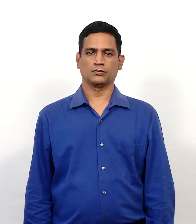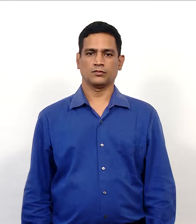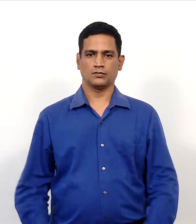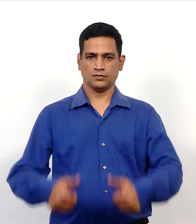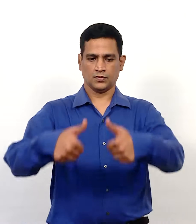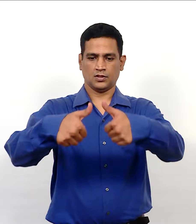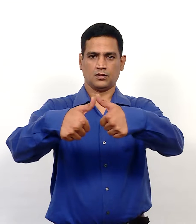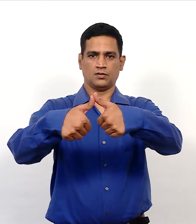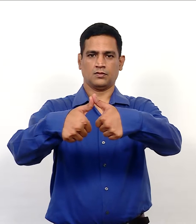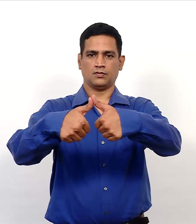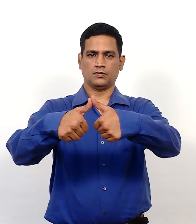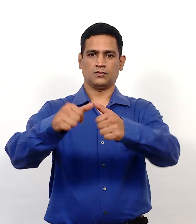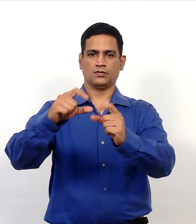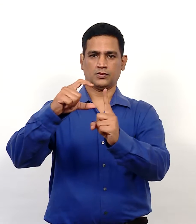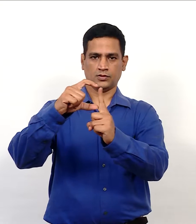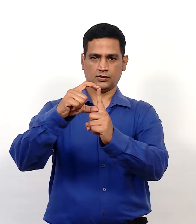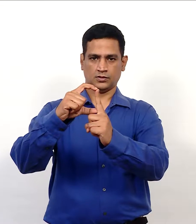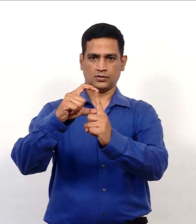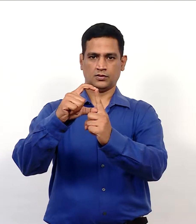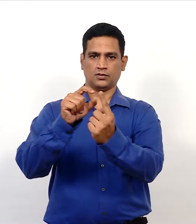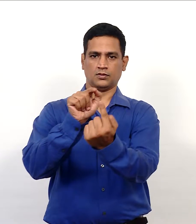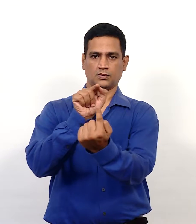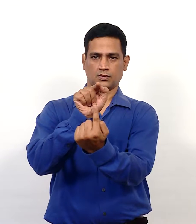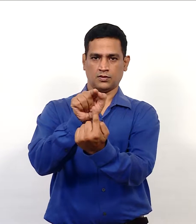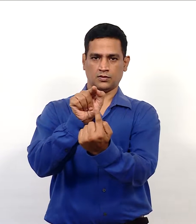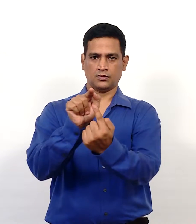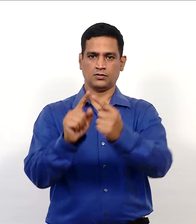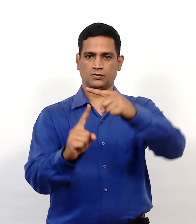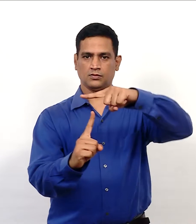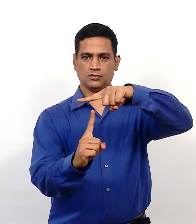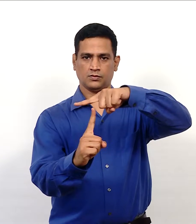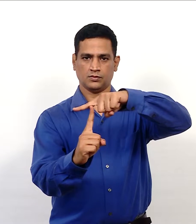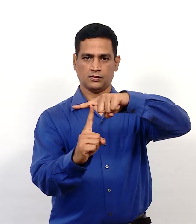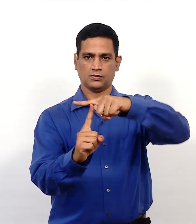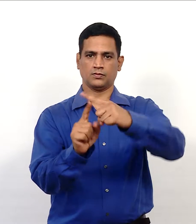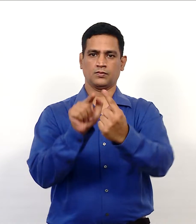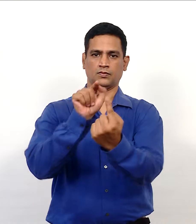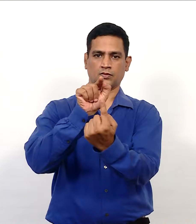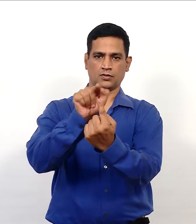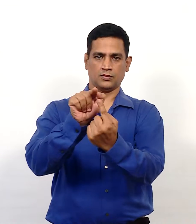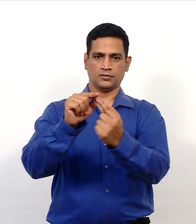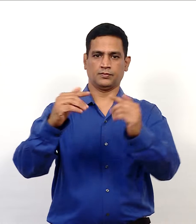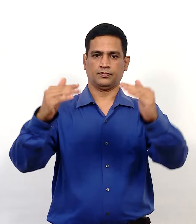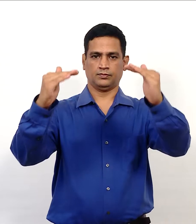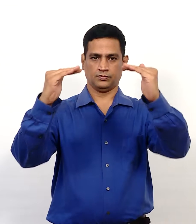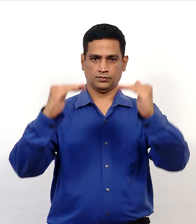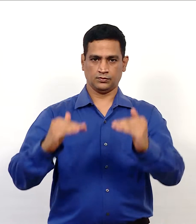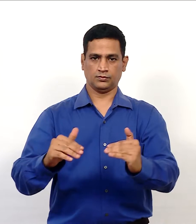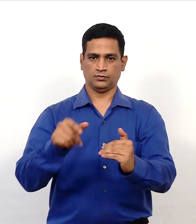ADITI switch